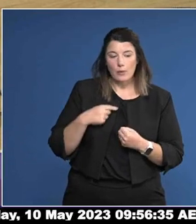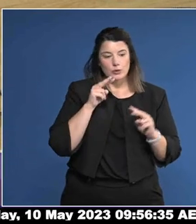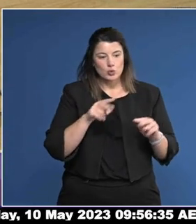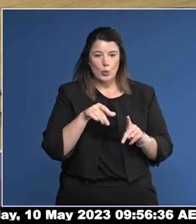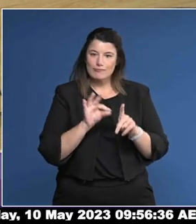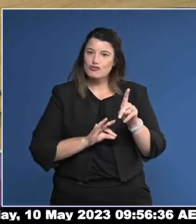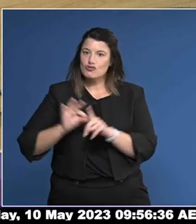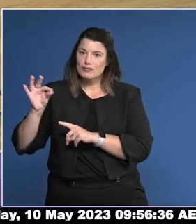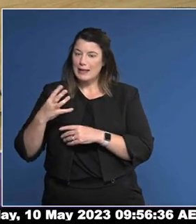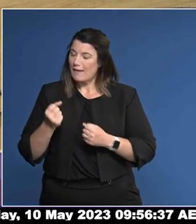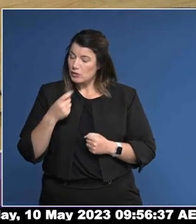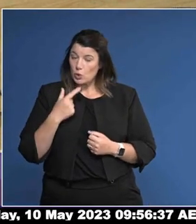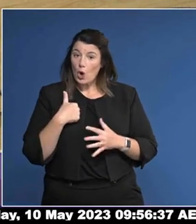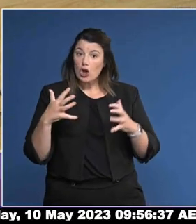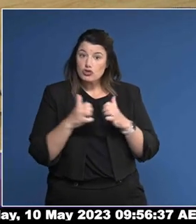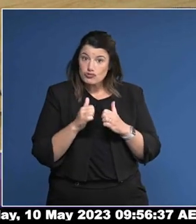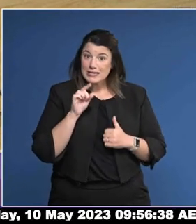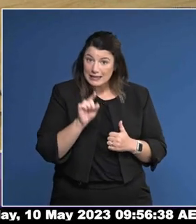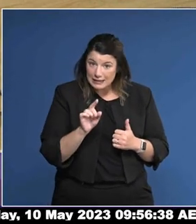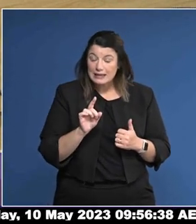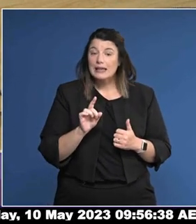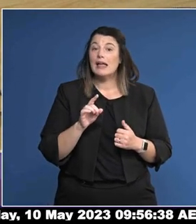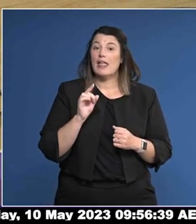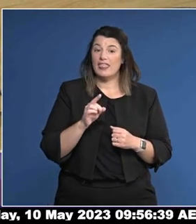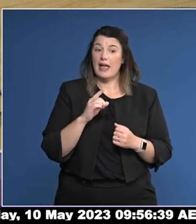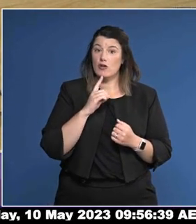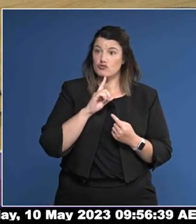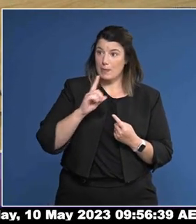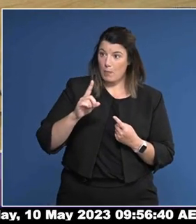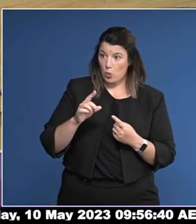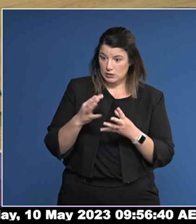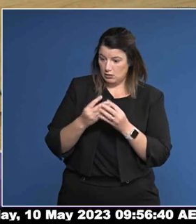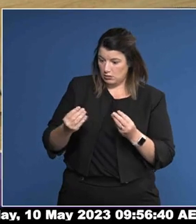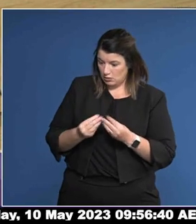So, no, I agree with you that the absence of reports does not equal safety, but what I see